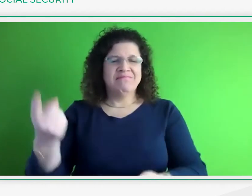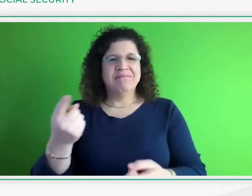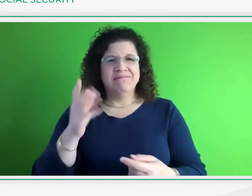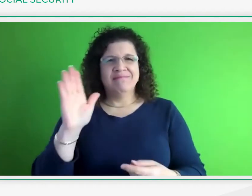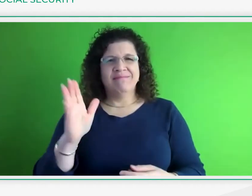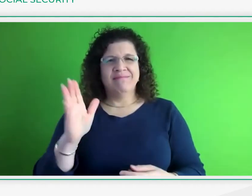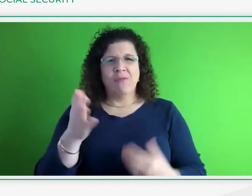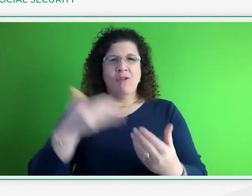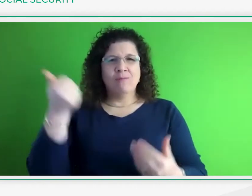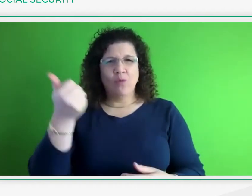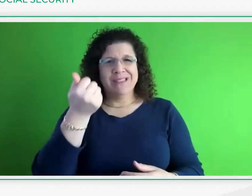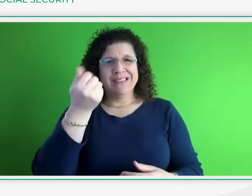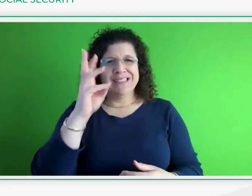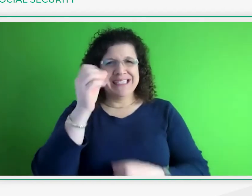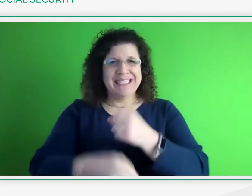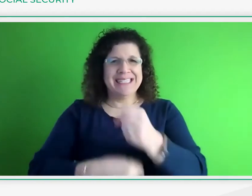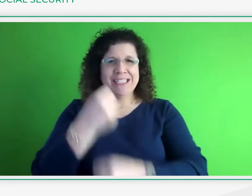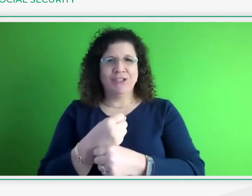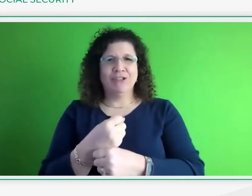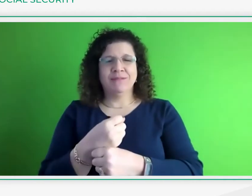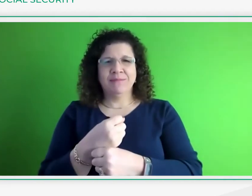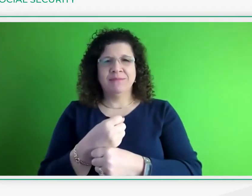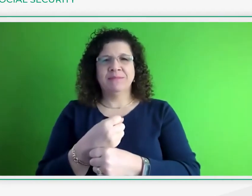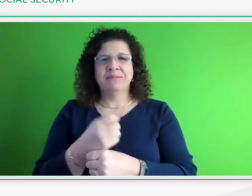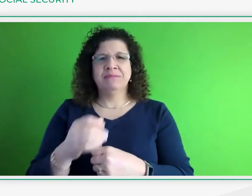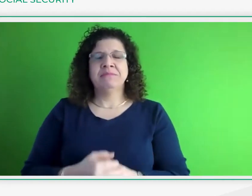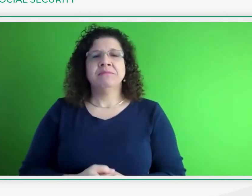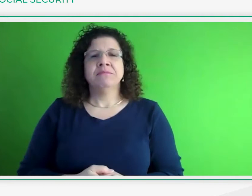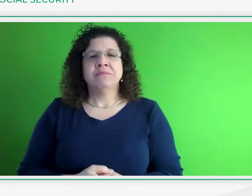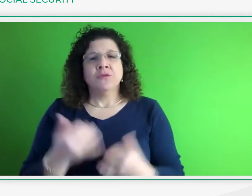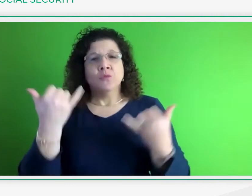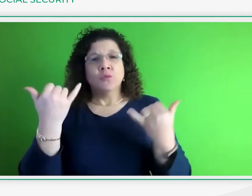I've been with them for almost 16 years.